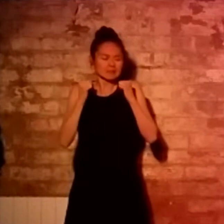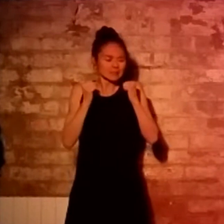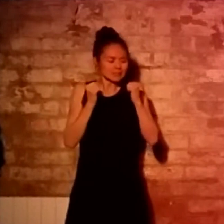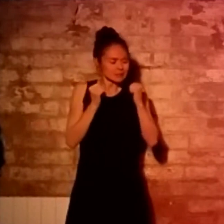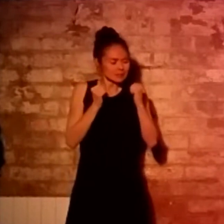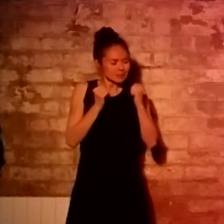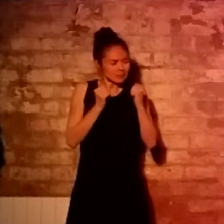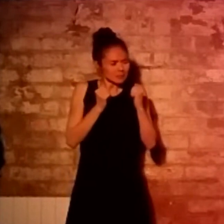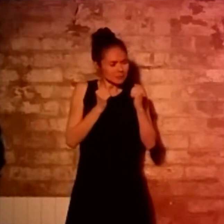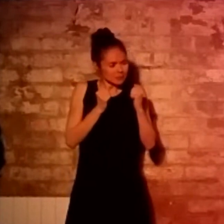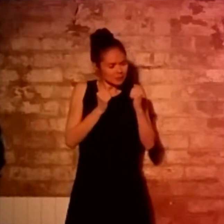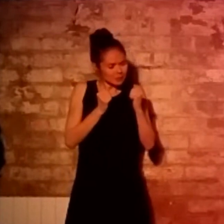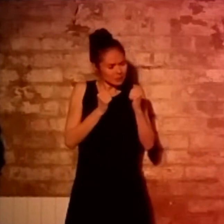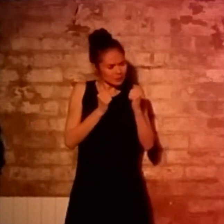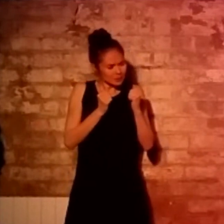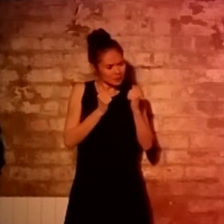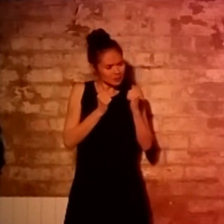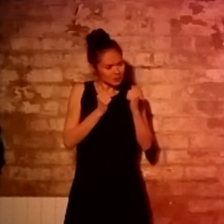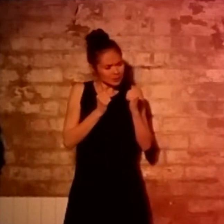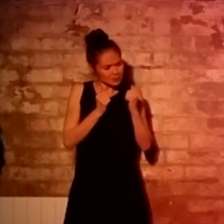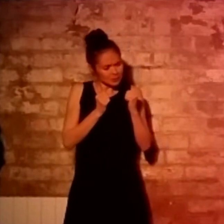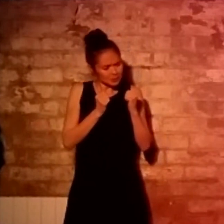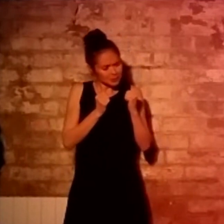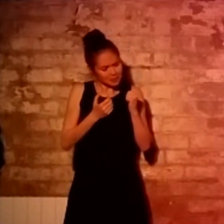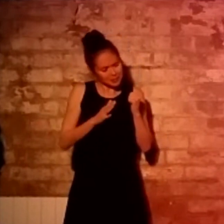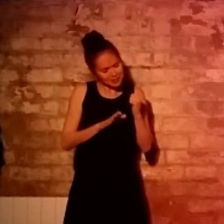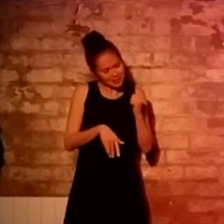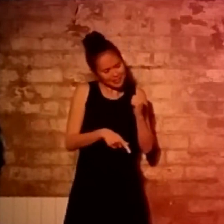WHISPER Wilst thou dance with me, Hector?